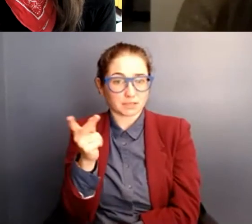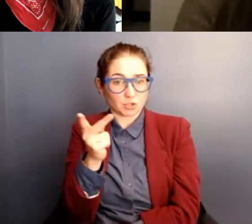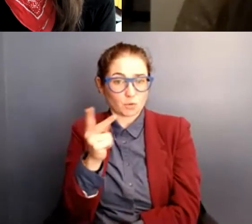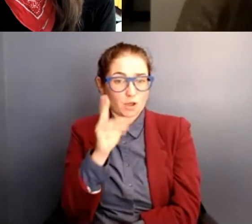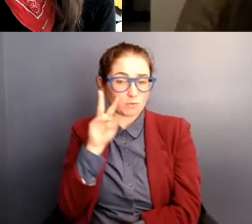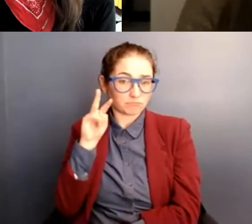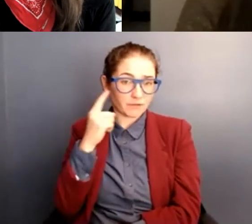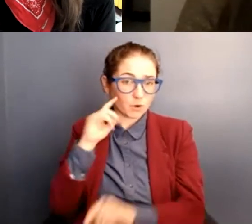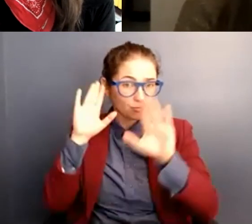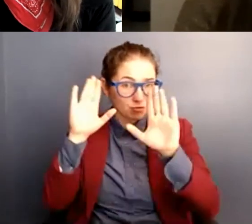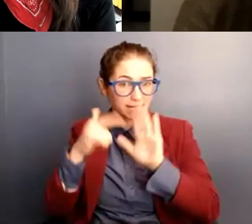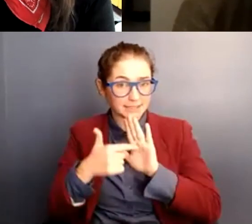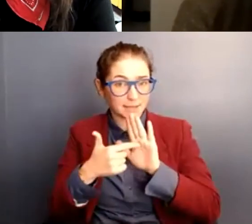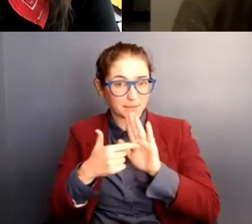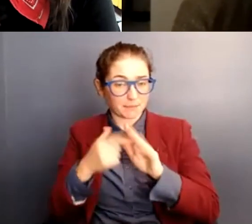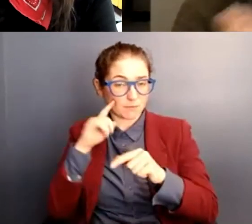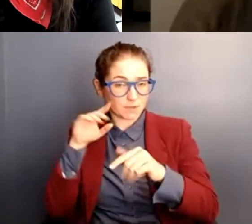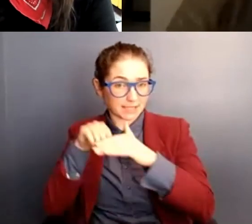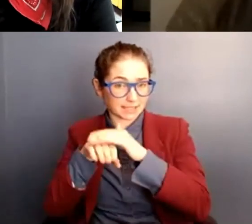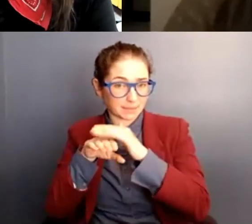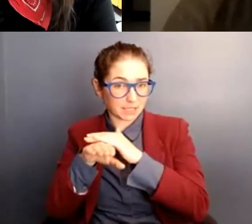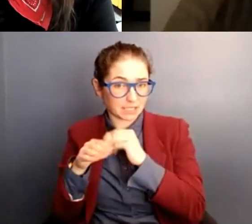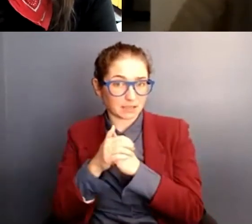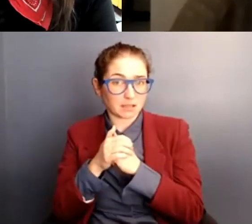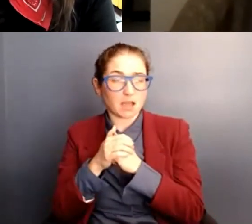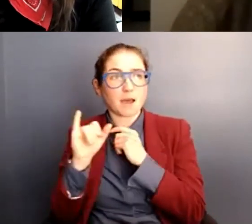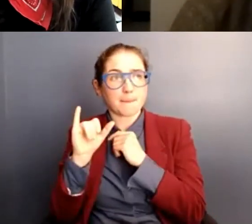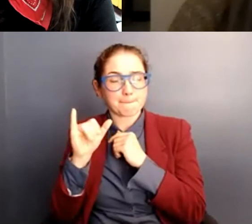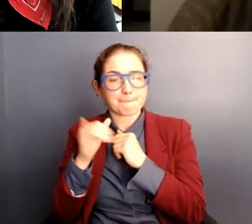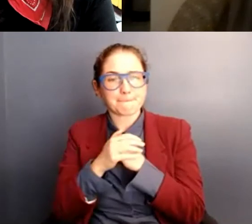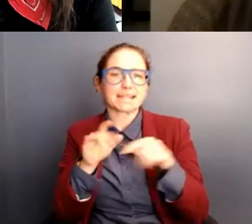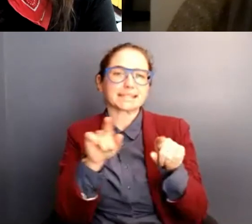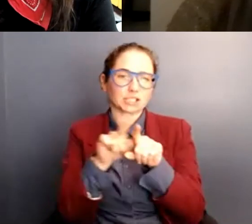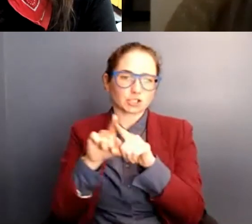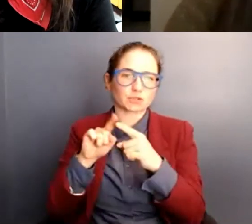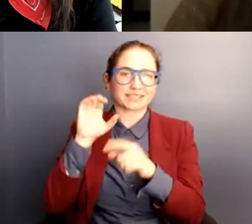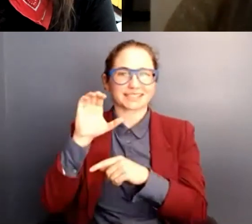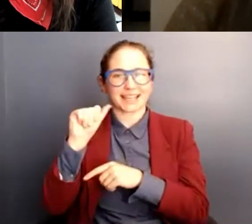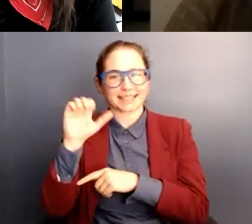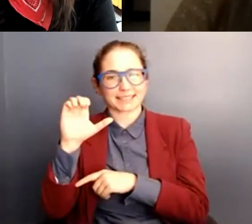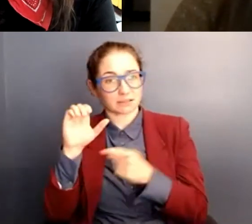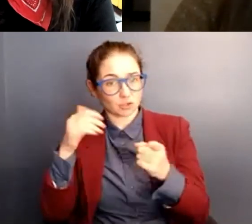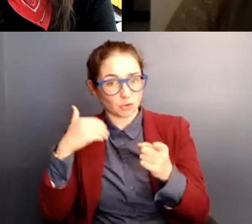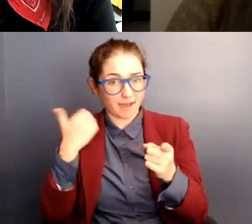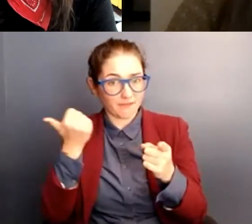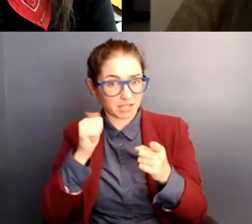examples of accessibility? In addition to CCAC. Do you have any that come to mind for you, Lindsay?